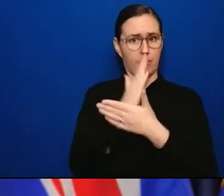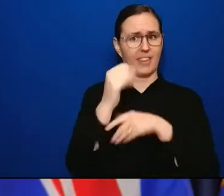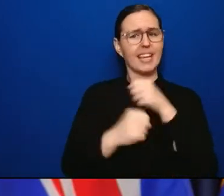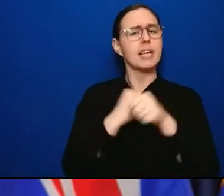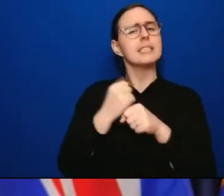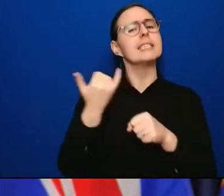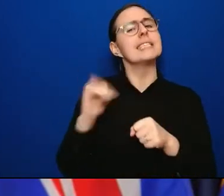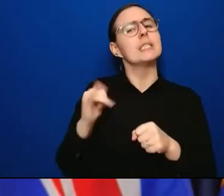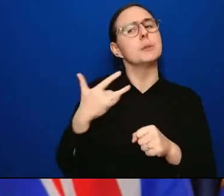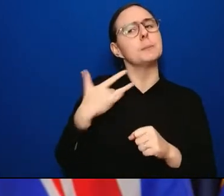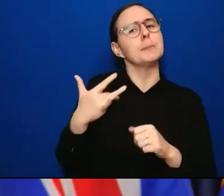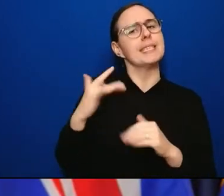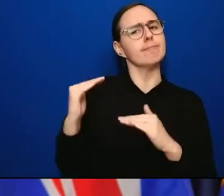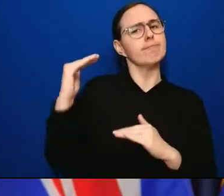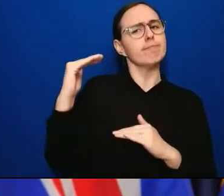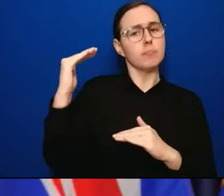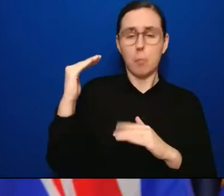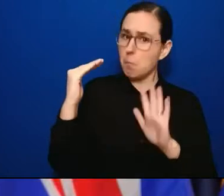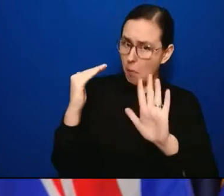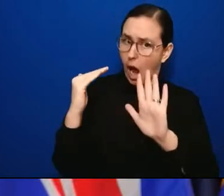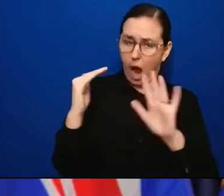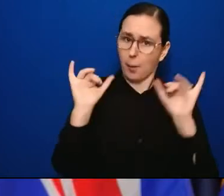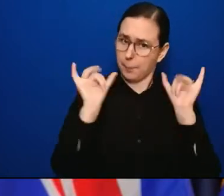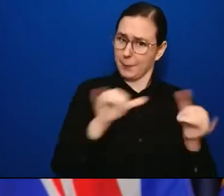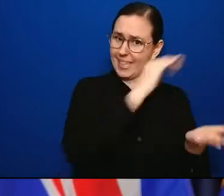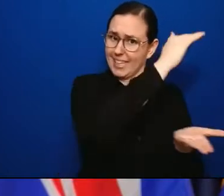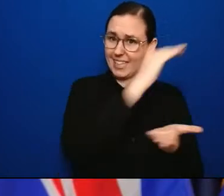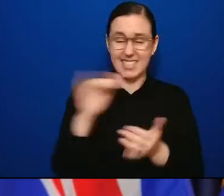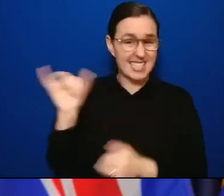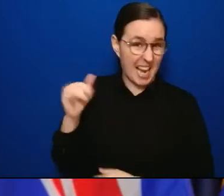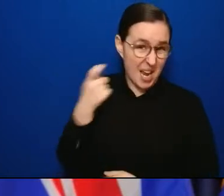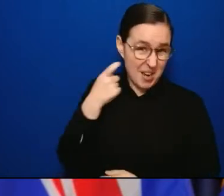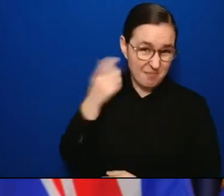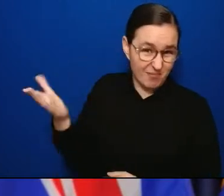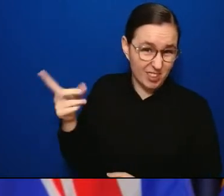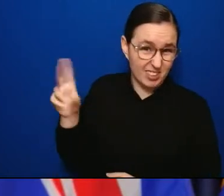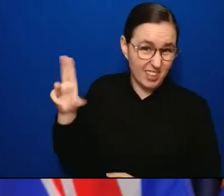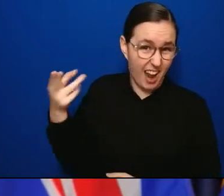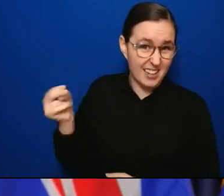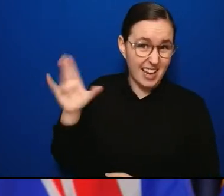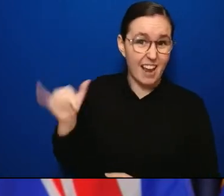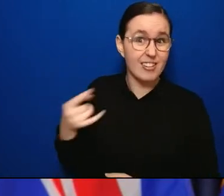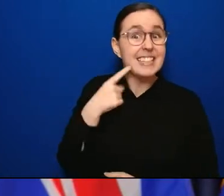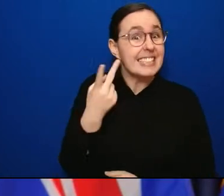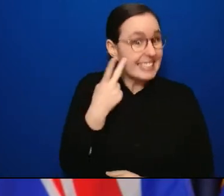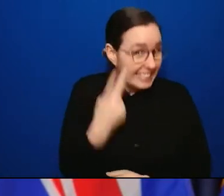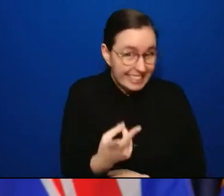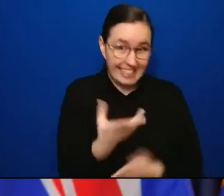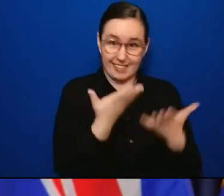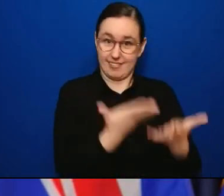year, but it shows the same thing as other other indicators that Dr Henry has referred to